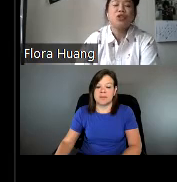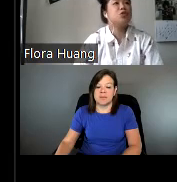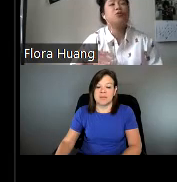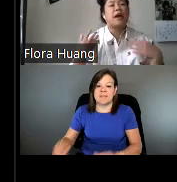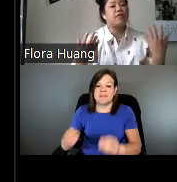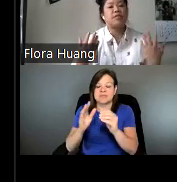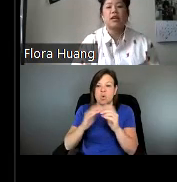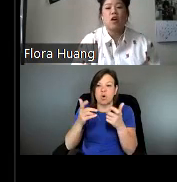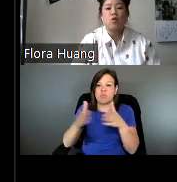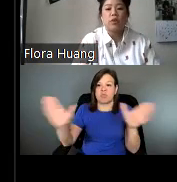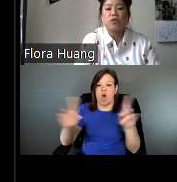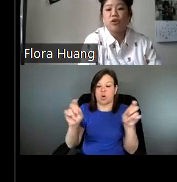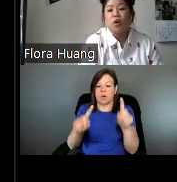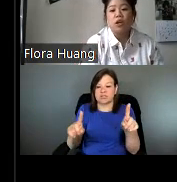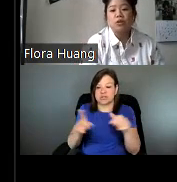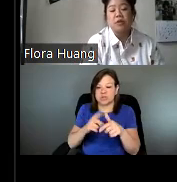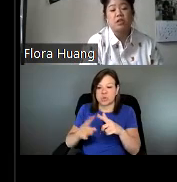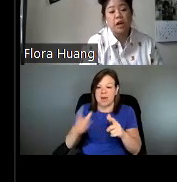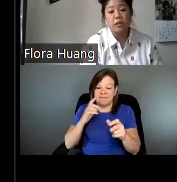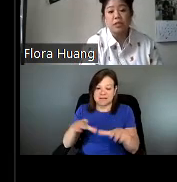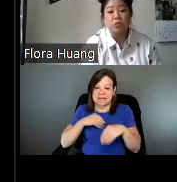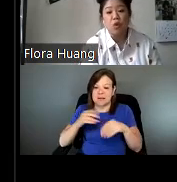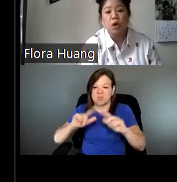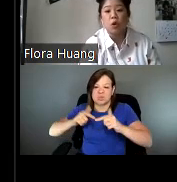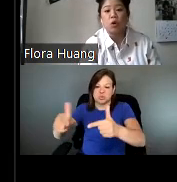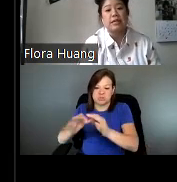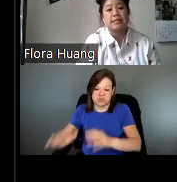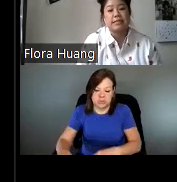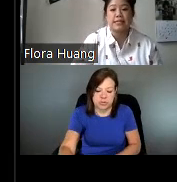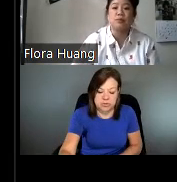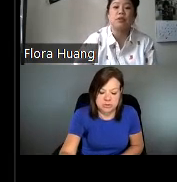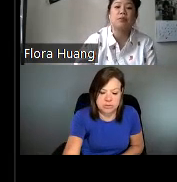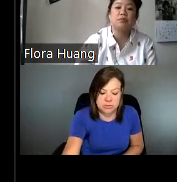Do you have a take on whether QR codes make documents more or less accessible?